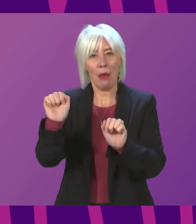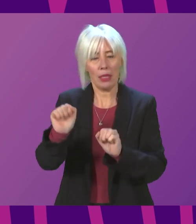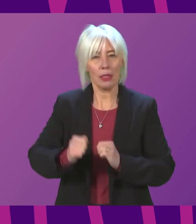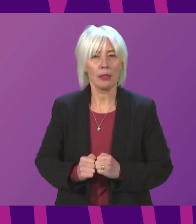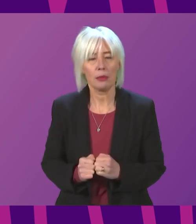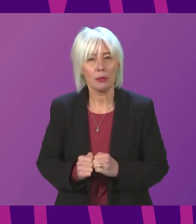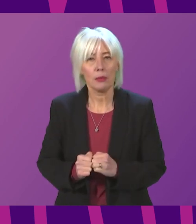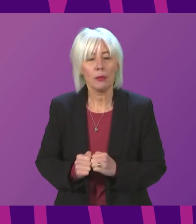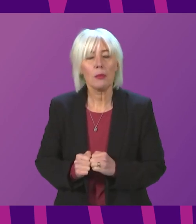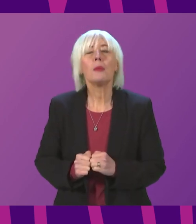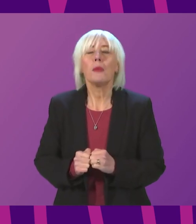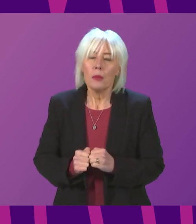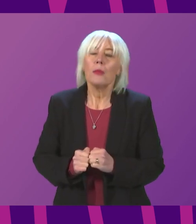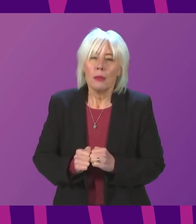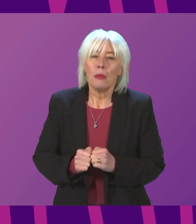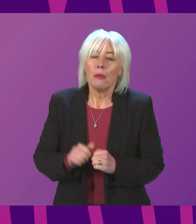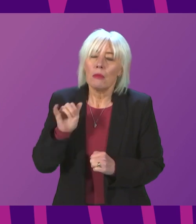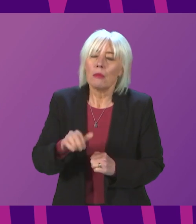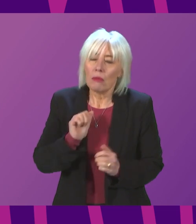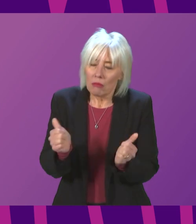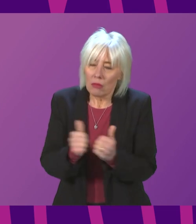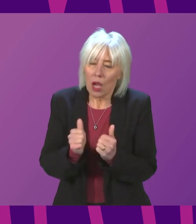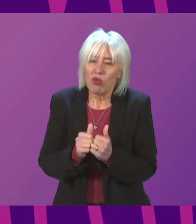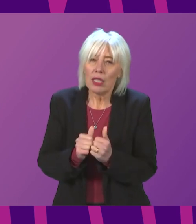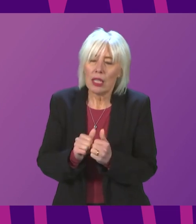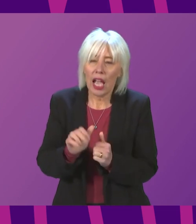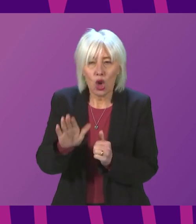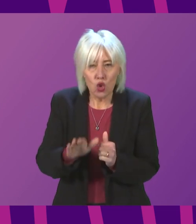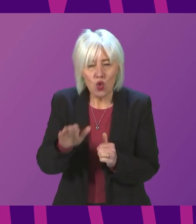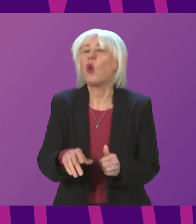Yes, I can give that assurance in summary terms, and I am happy to ask the Cabinet Secretary